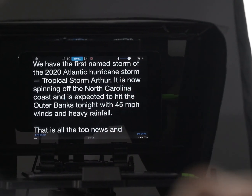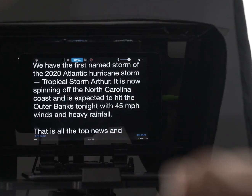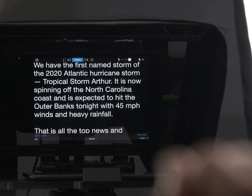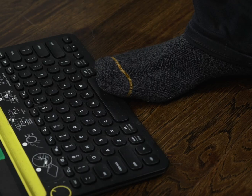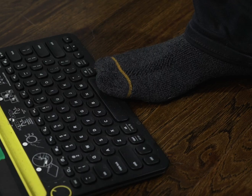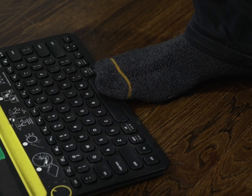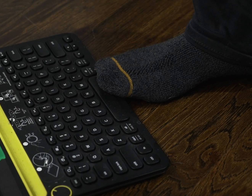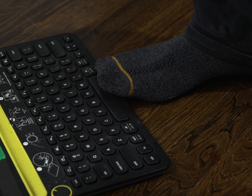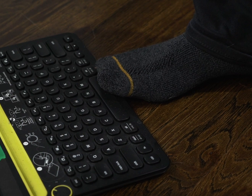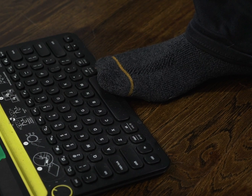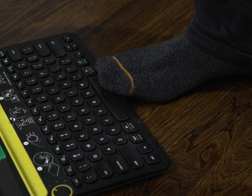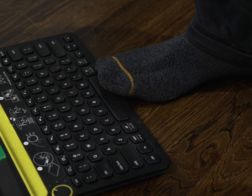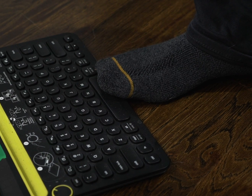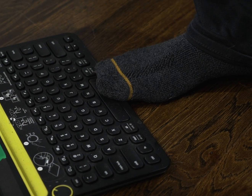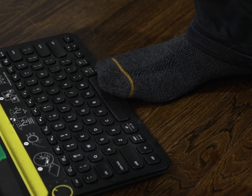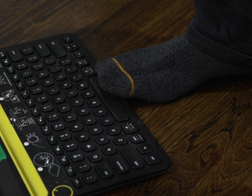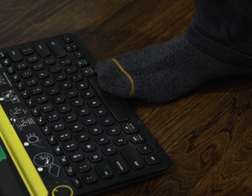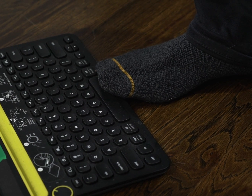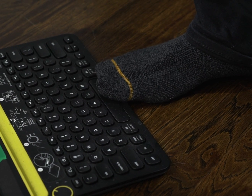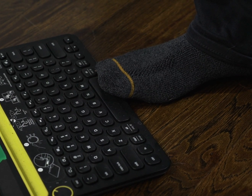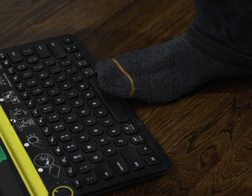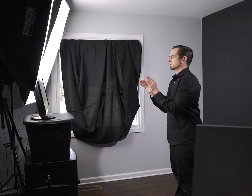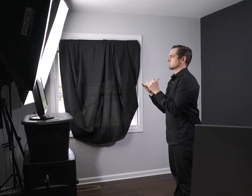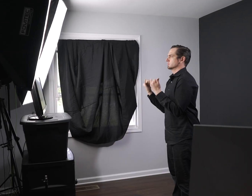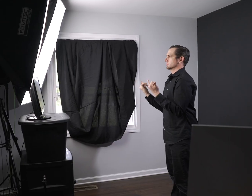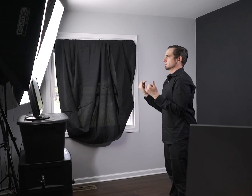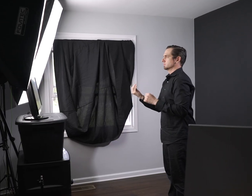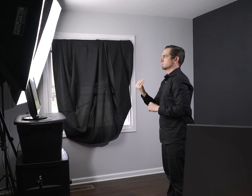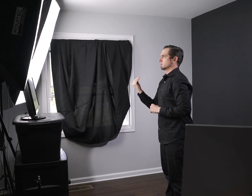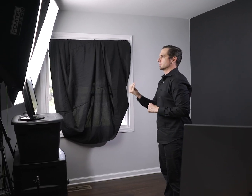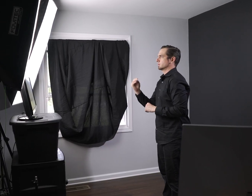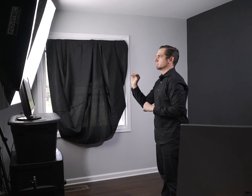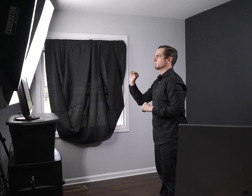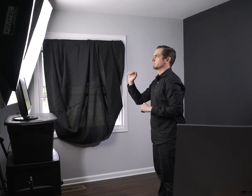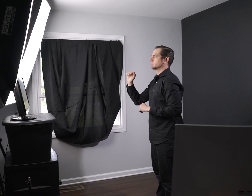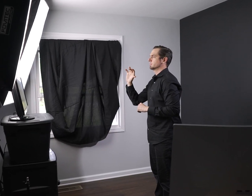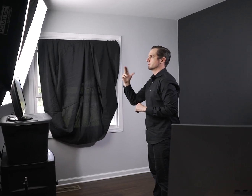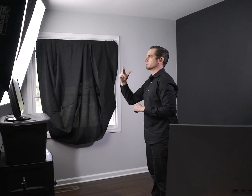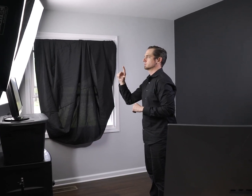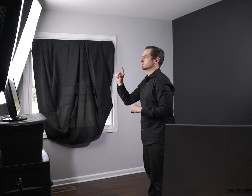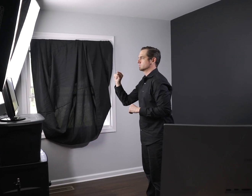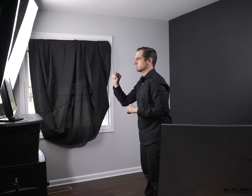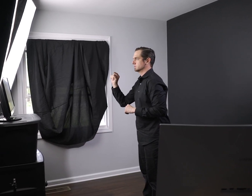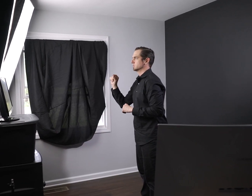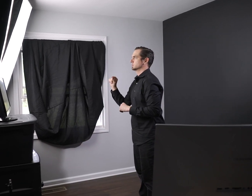He works from his home studio near Detroit, and he designed the space with an eye towards accessibility.